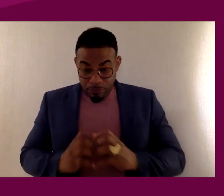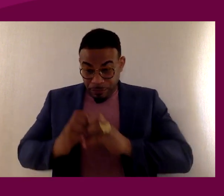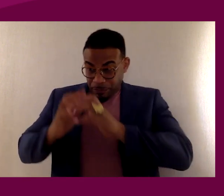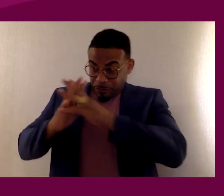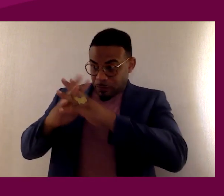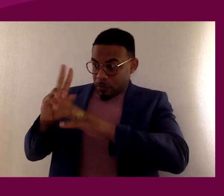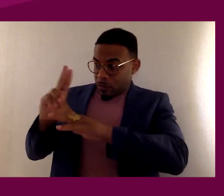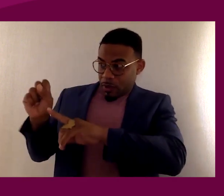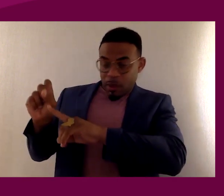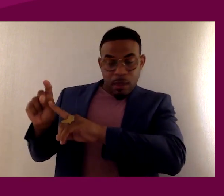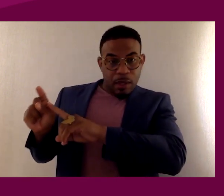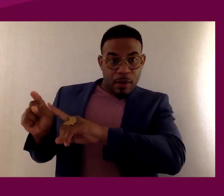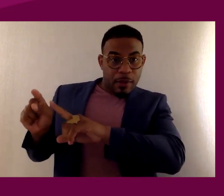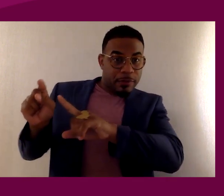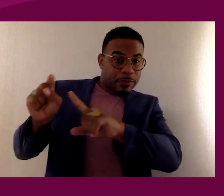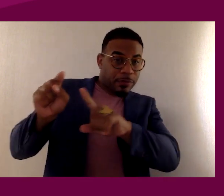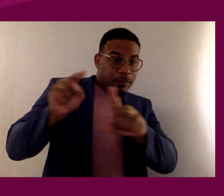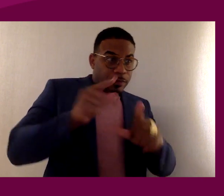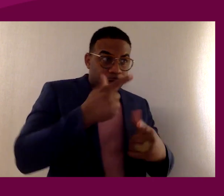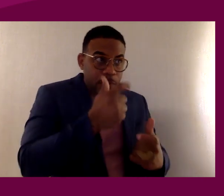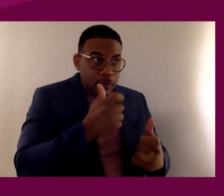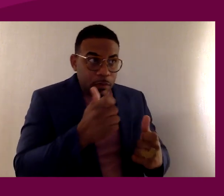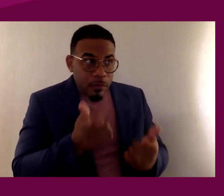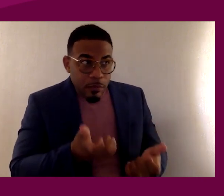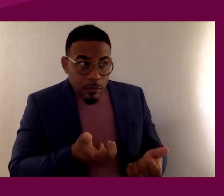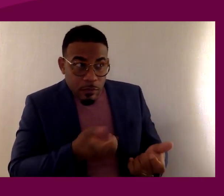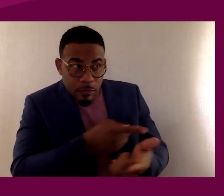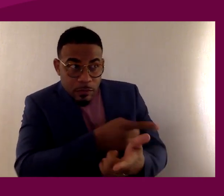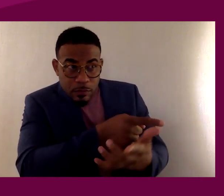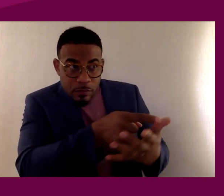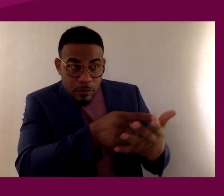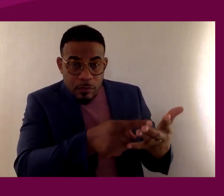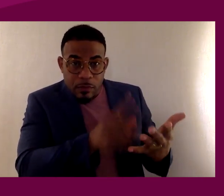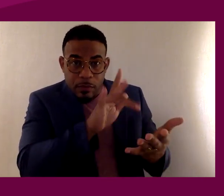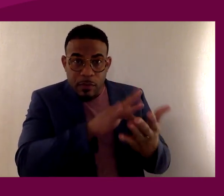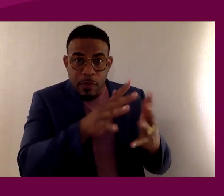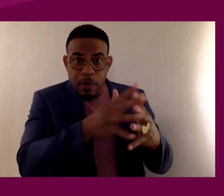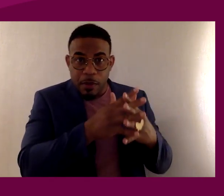independent living movement had developed in the United States. I was interested in bringing